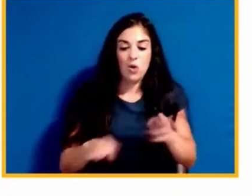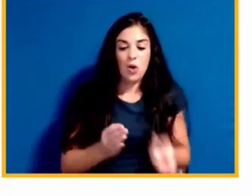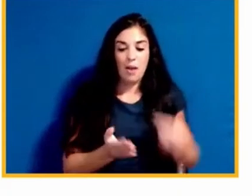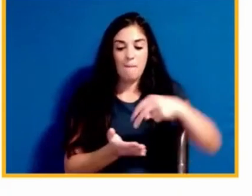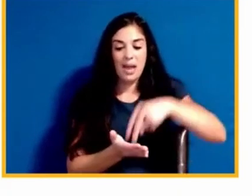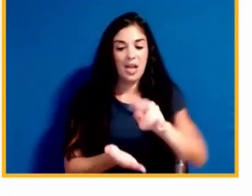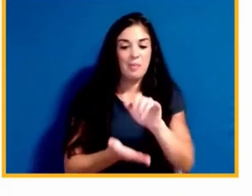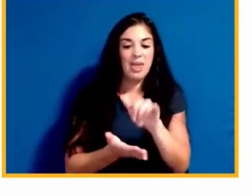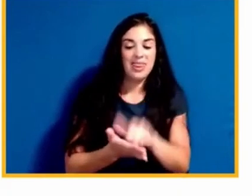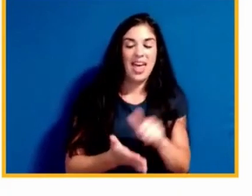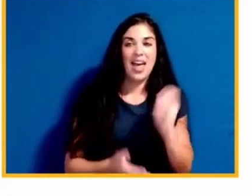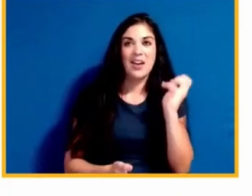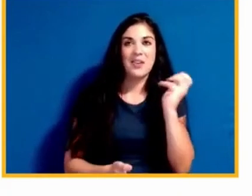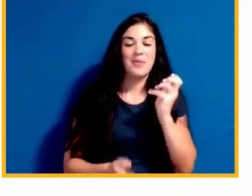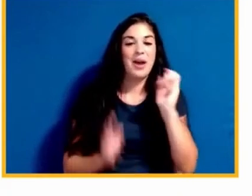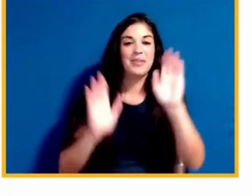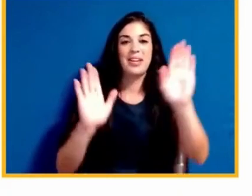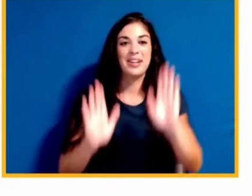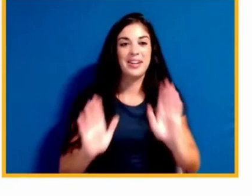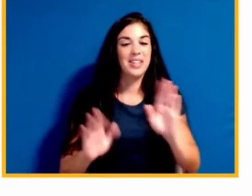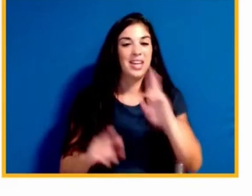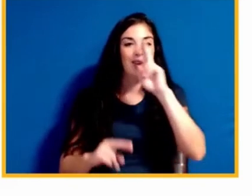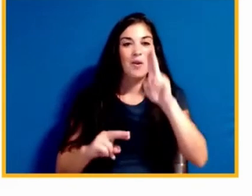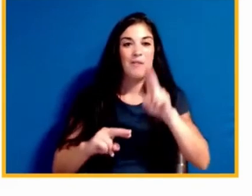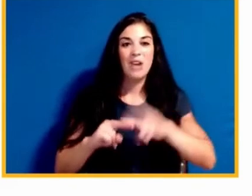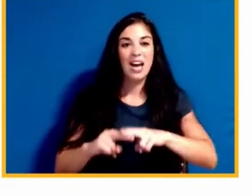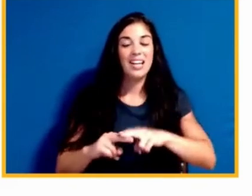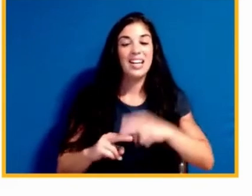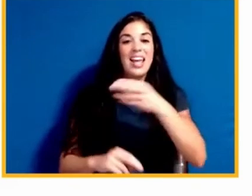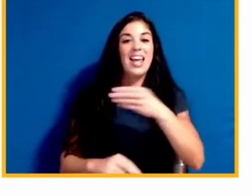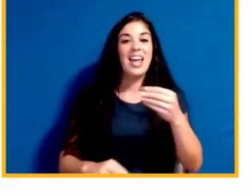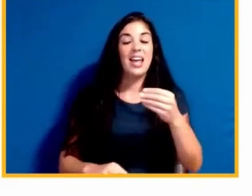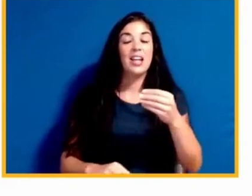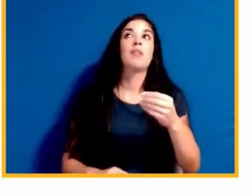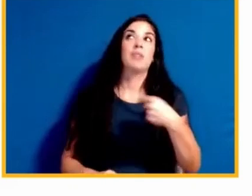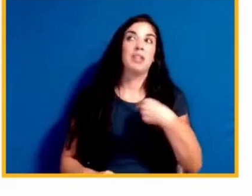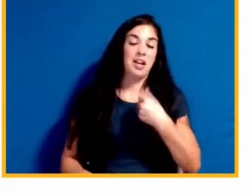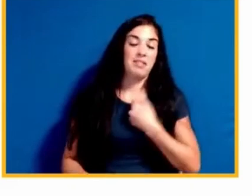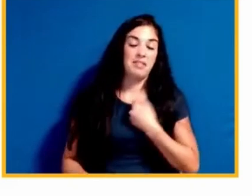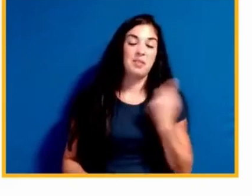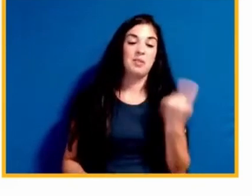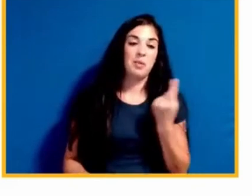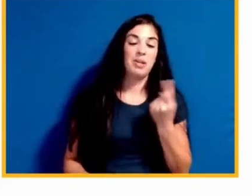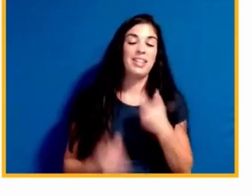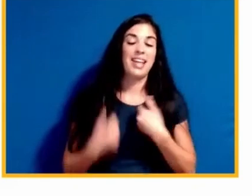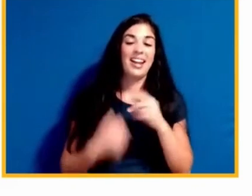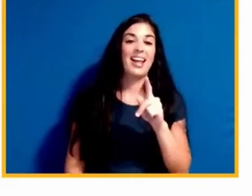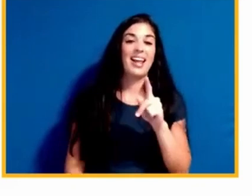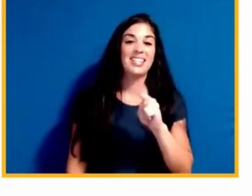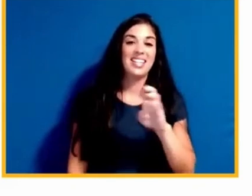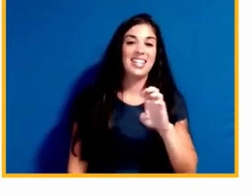smoothly is also a plus for me, being somebody who has knee injuries, oh my goodness, I could, I look like a fish.